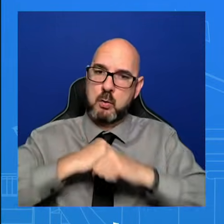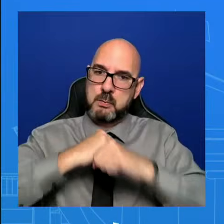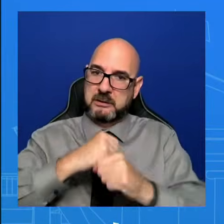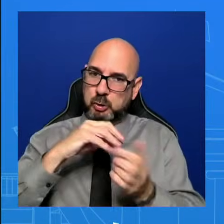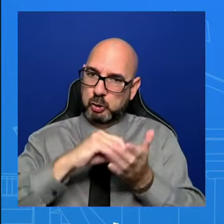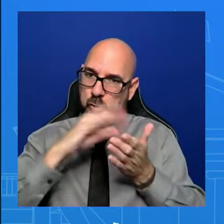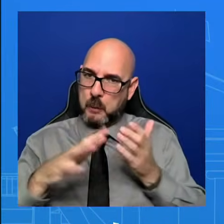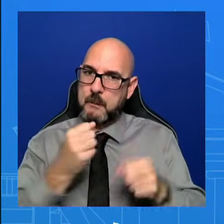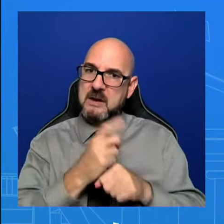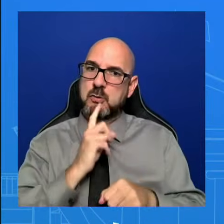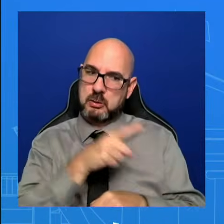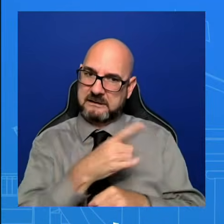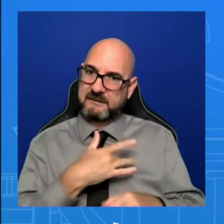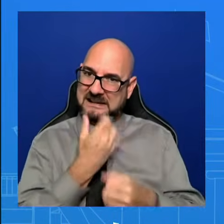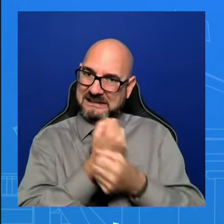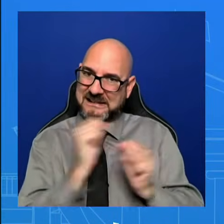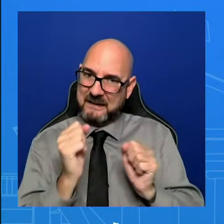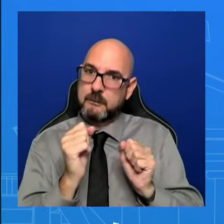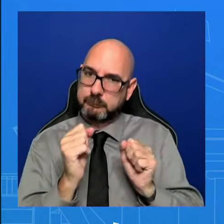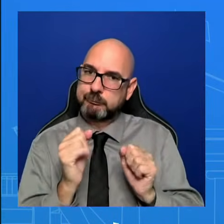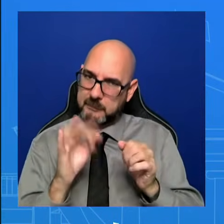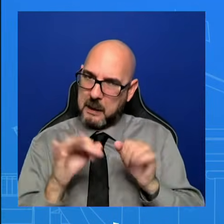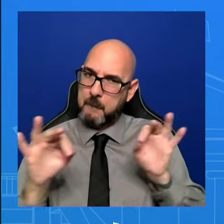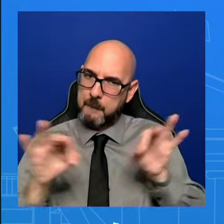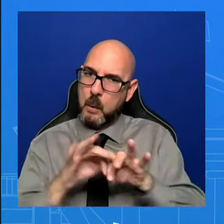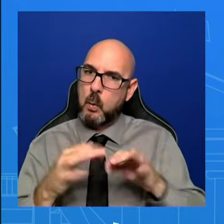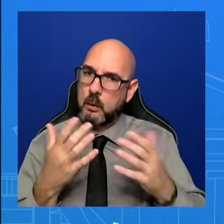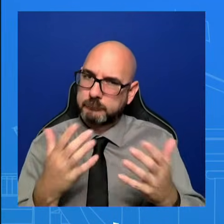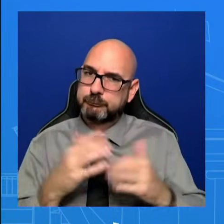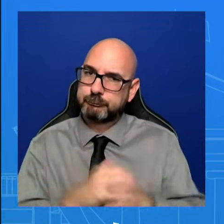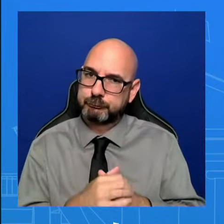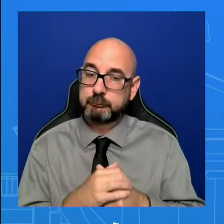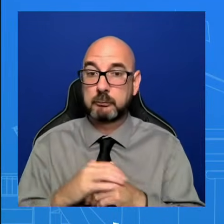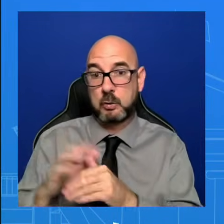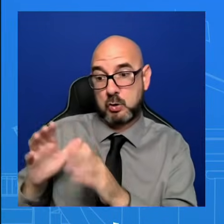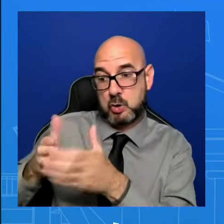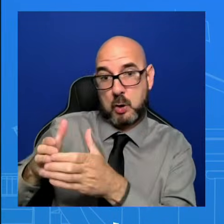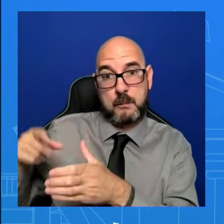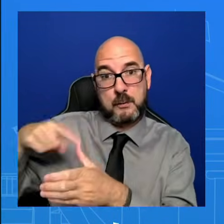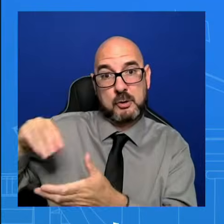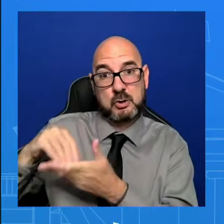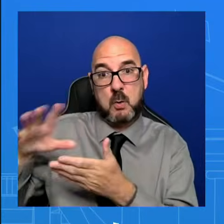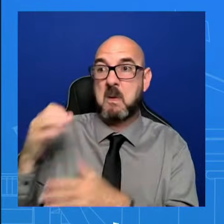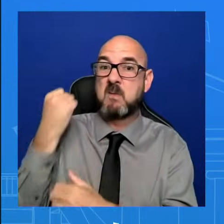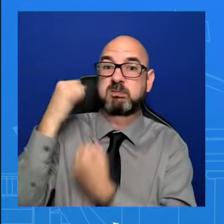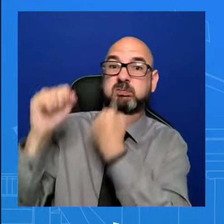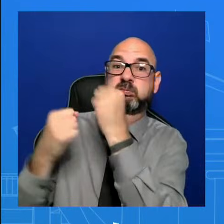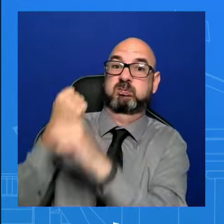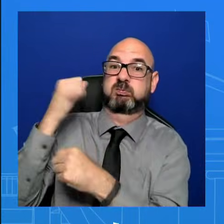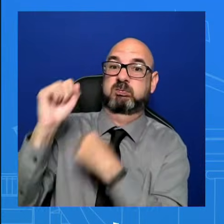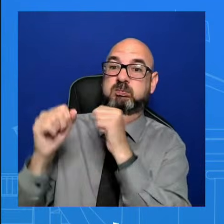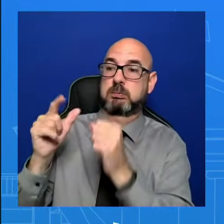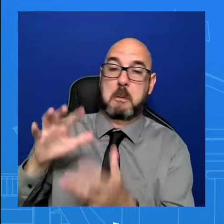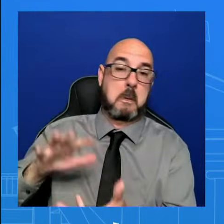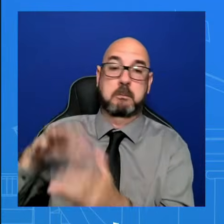We're talking about a small group of students who are disrupting that ability for students to have that academic experience.